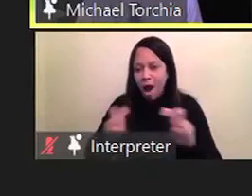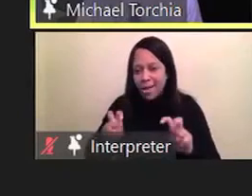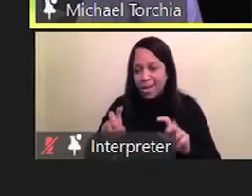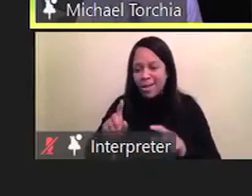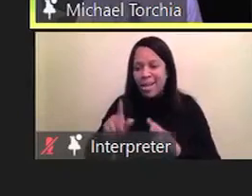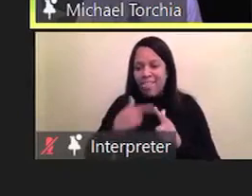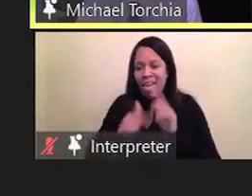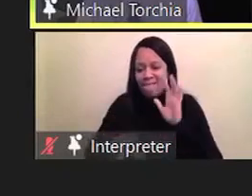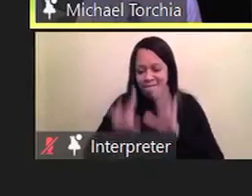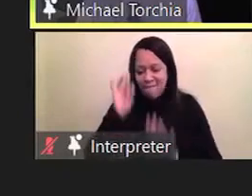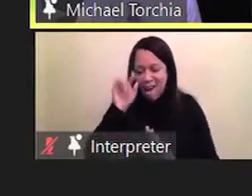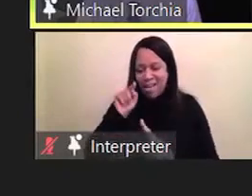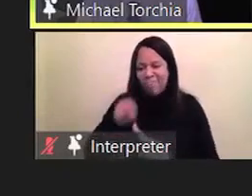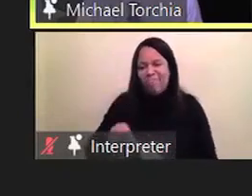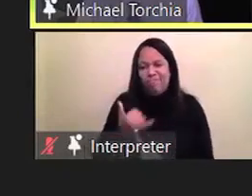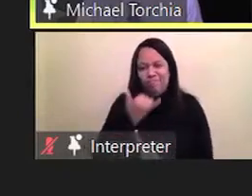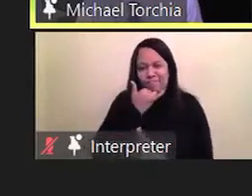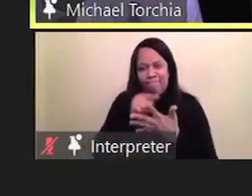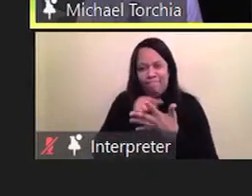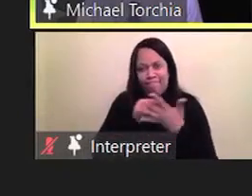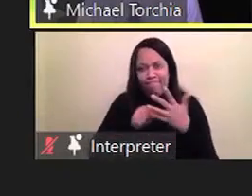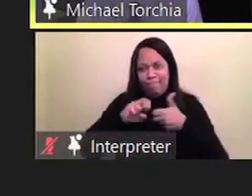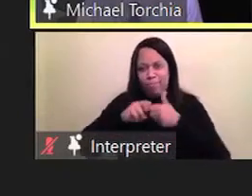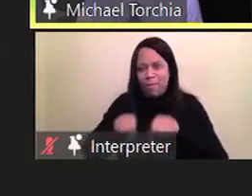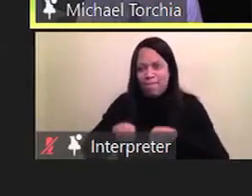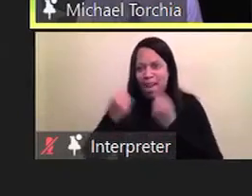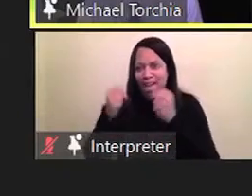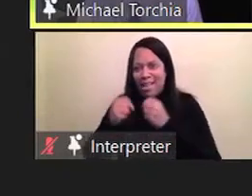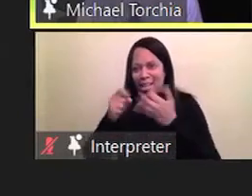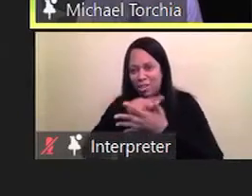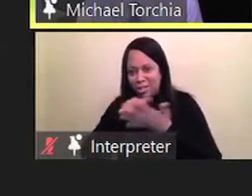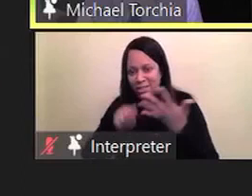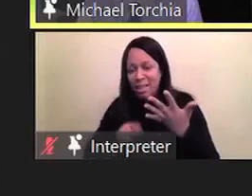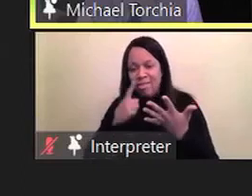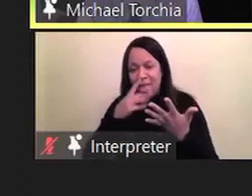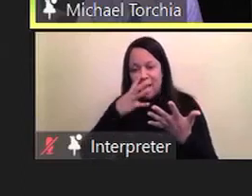and then not fix it. That's not going to be helpful either.